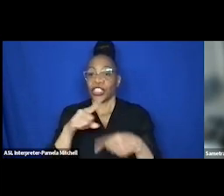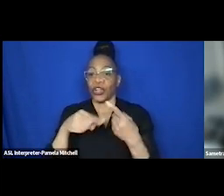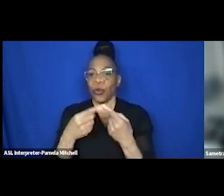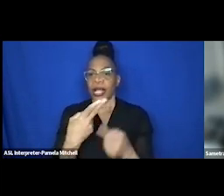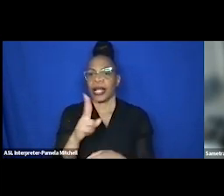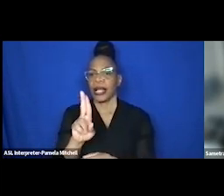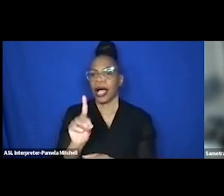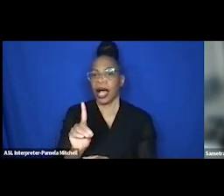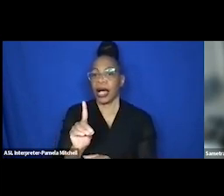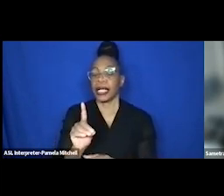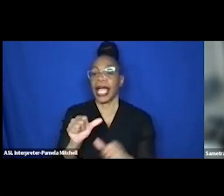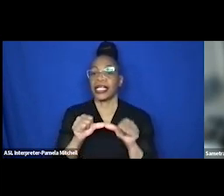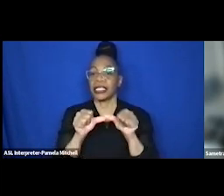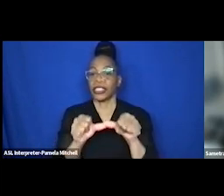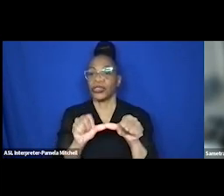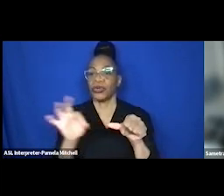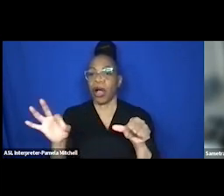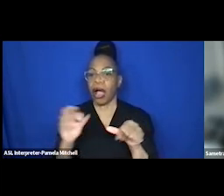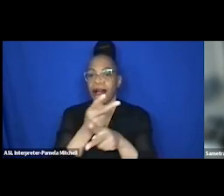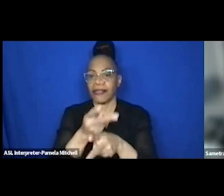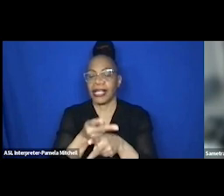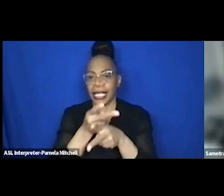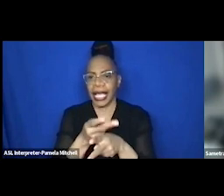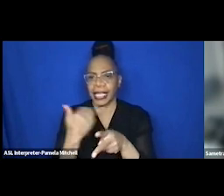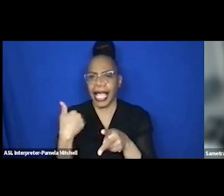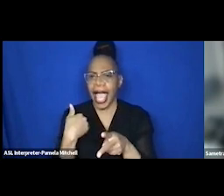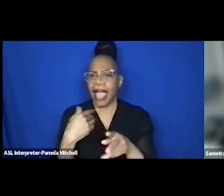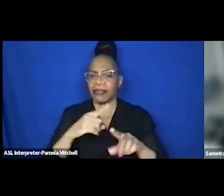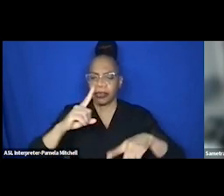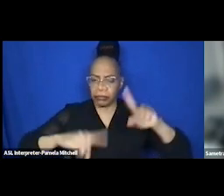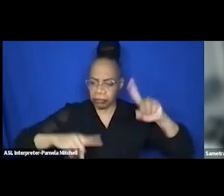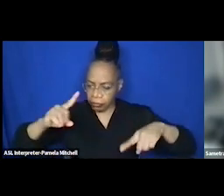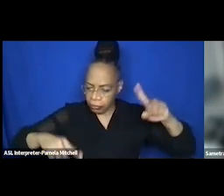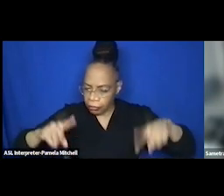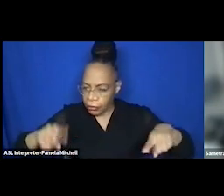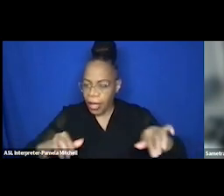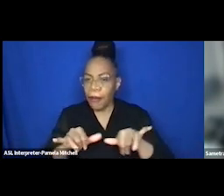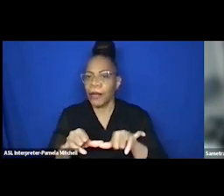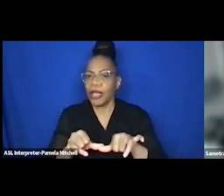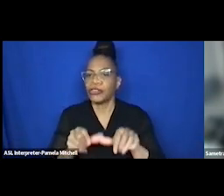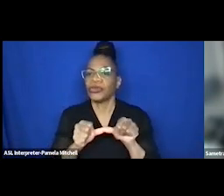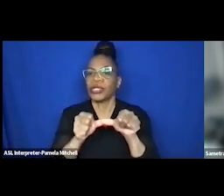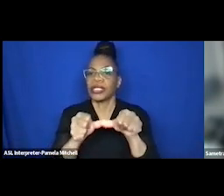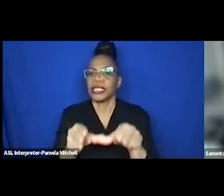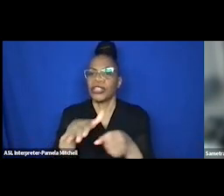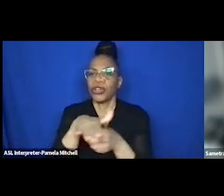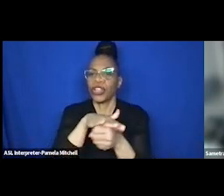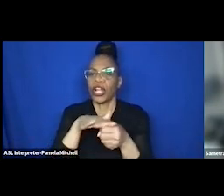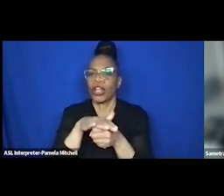they identified various system performance measures that they expect local continuums of care to meet,